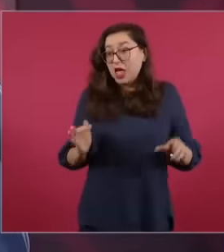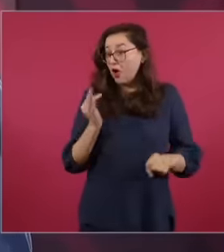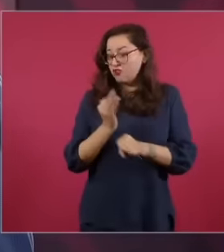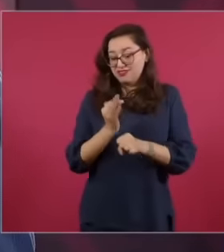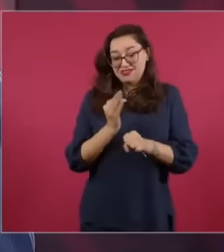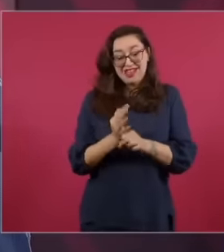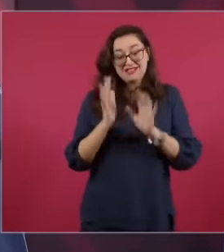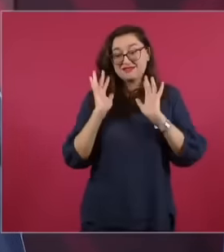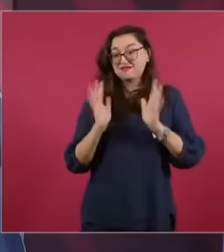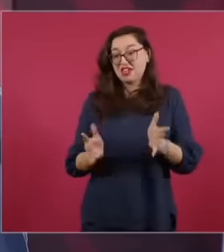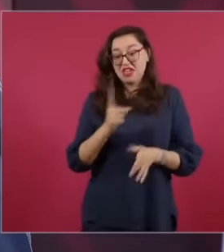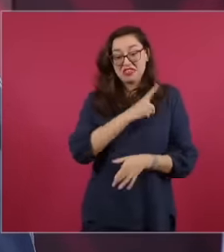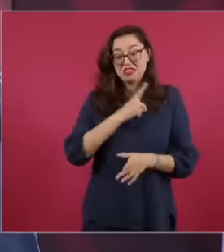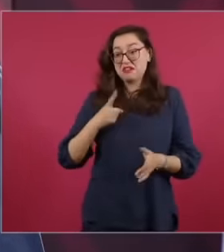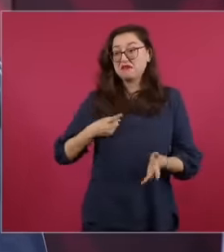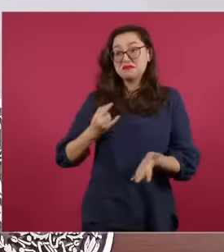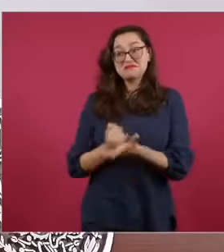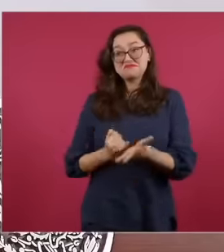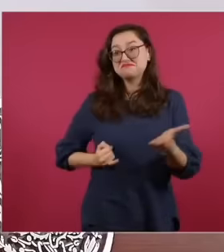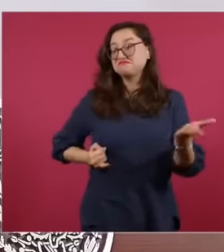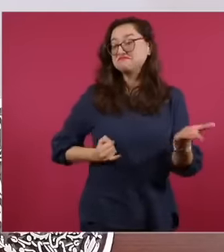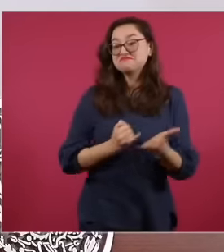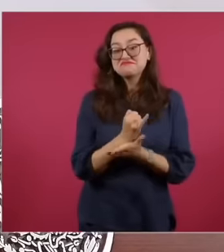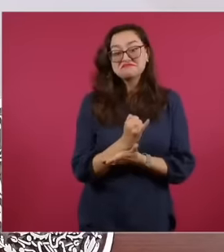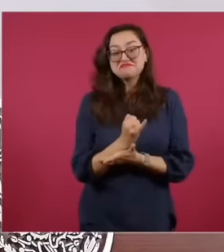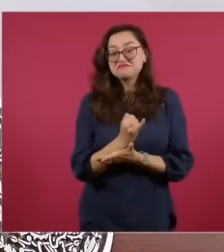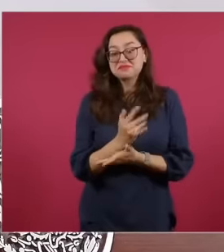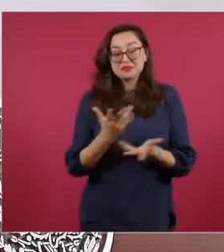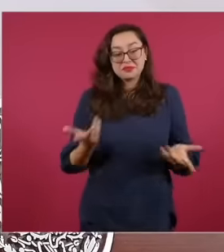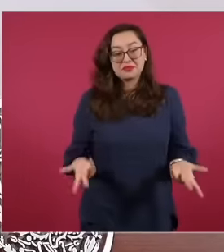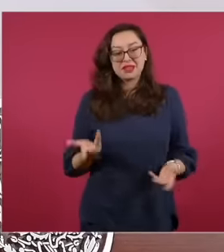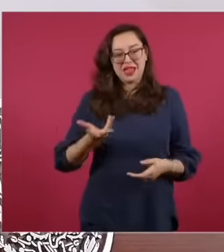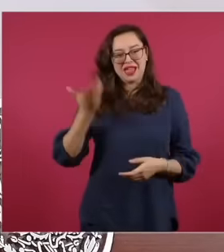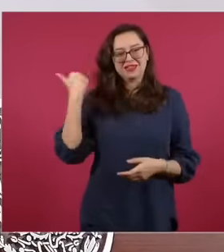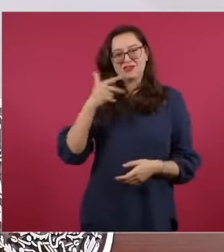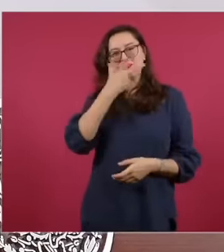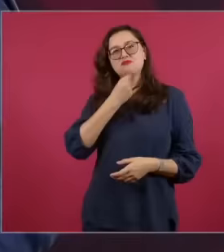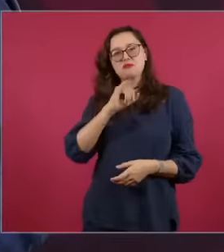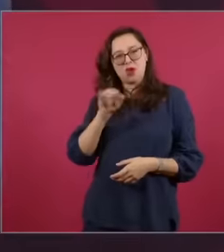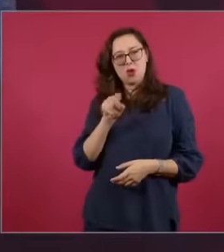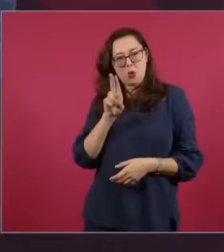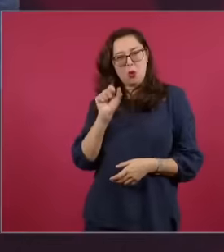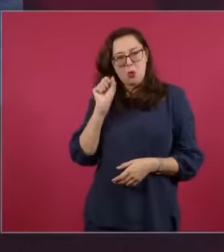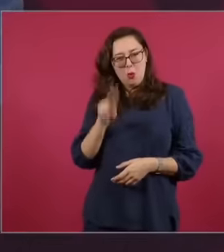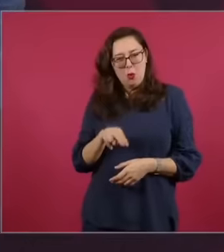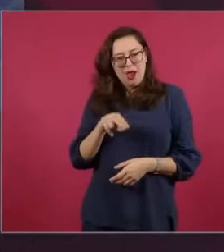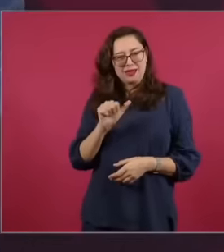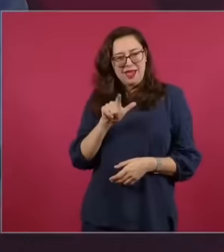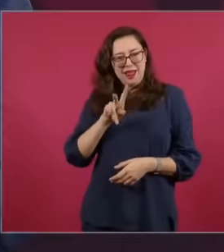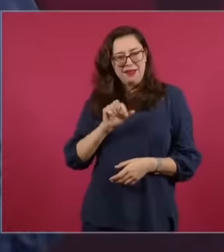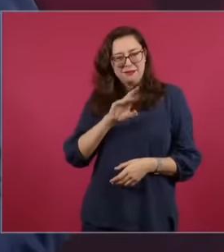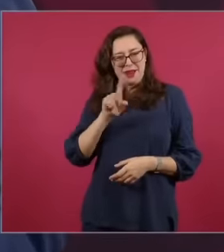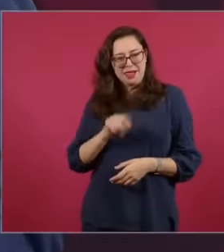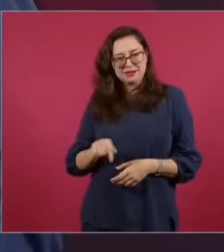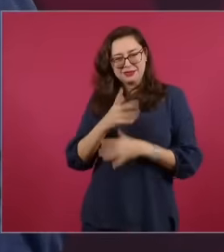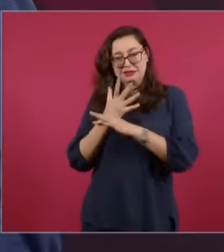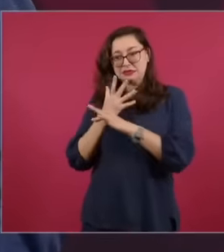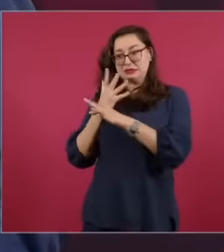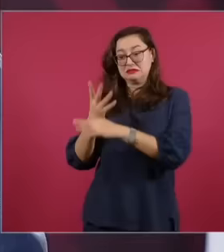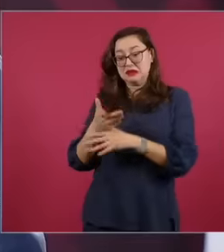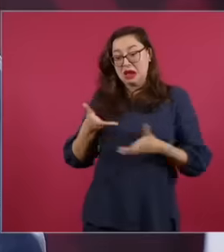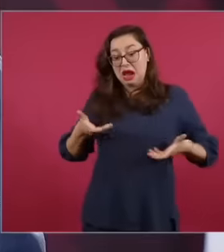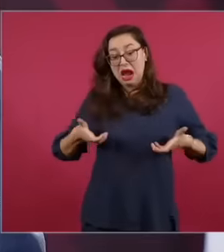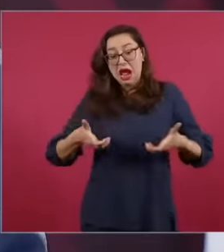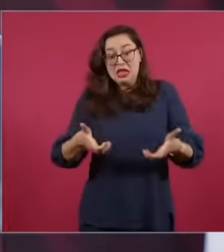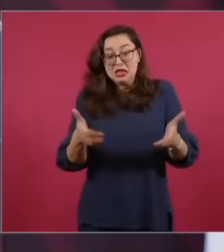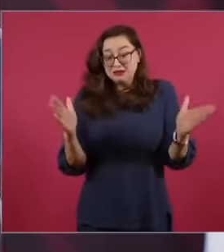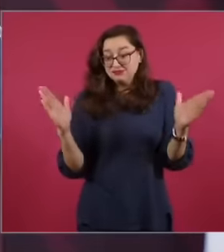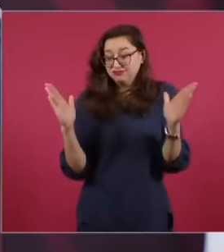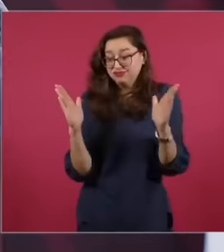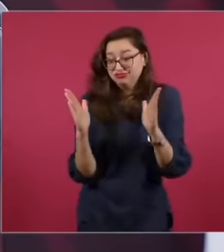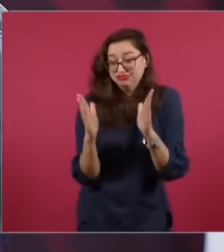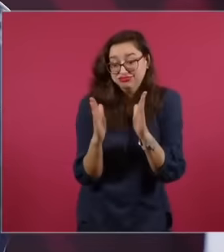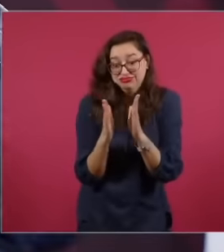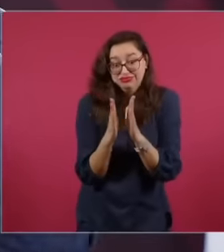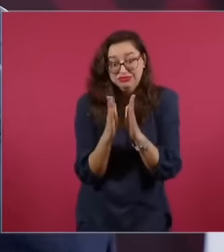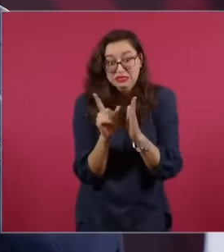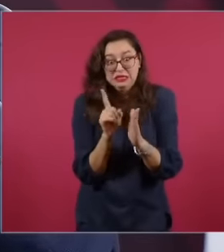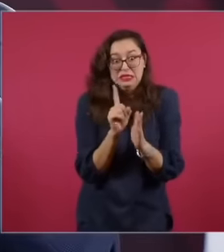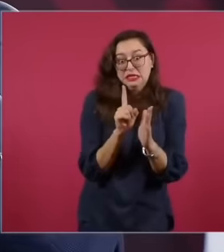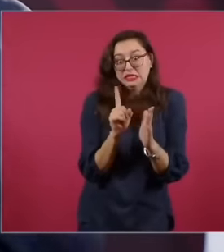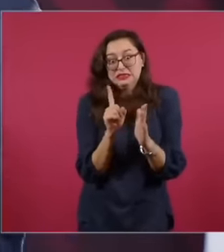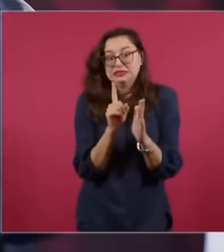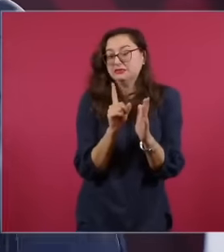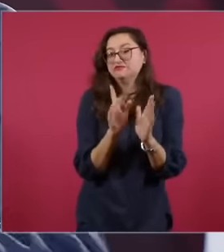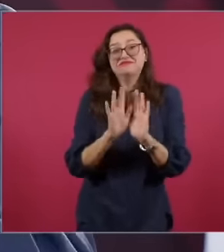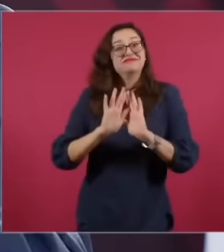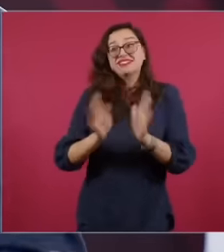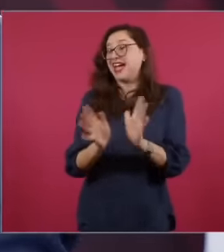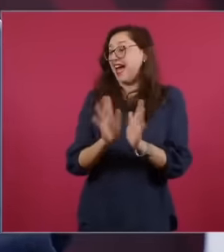very narrow, there's not even a stop where to do it, there is no middle ground between defending the interests of